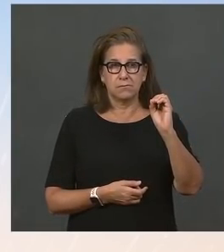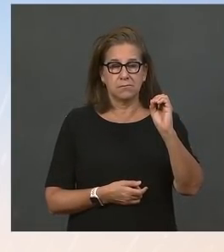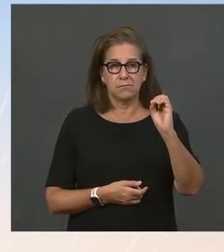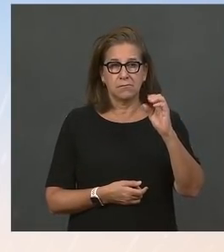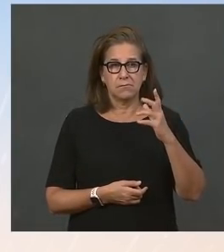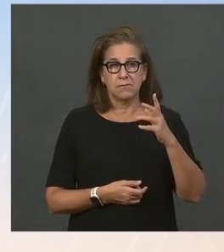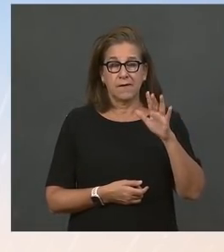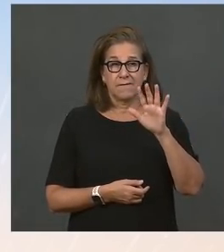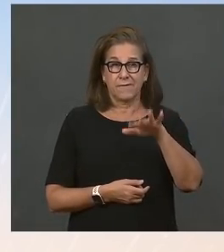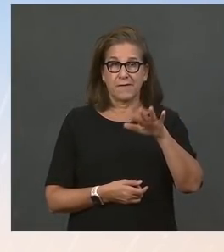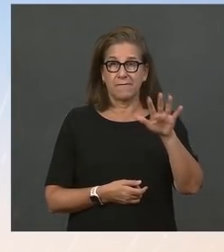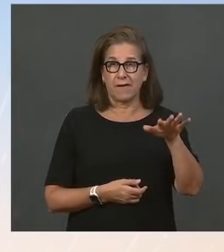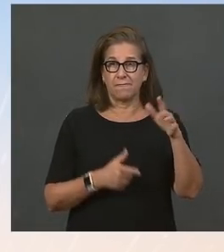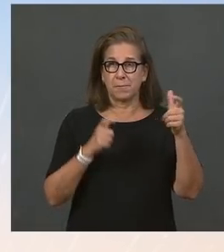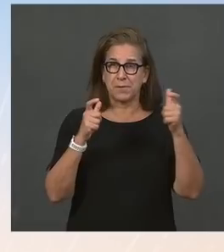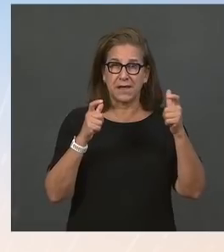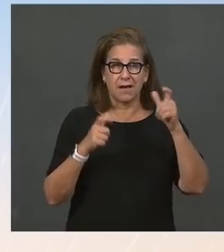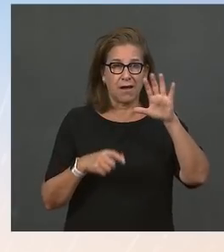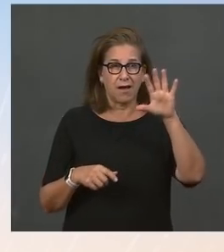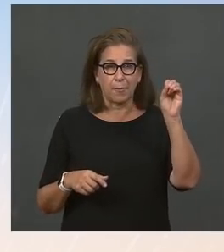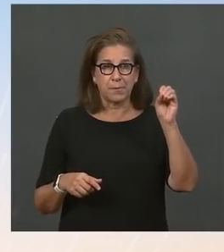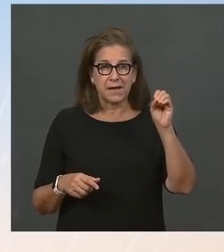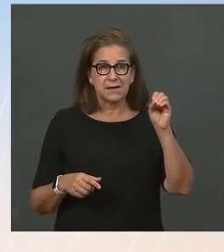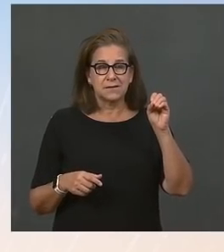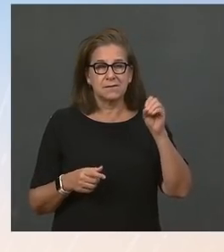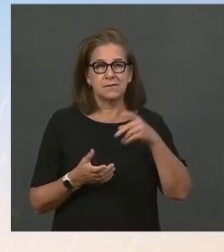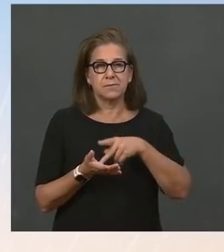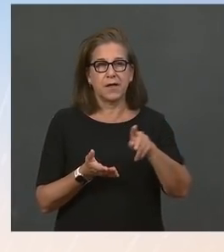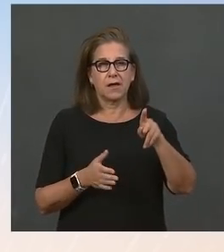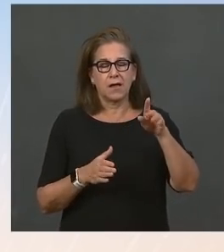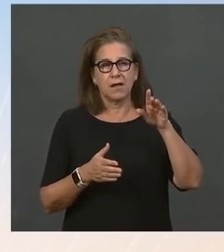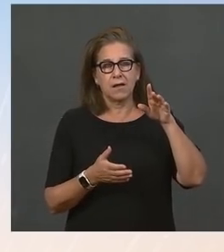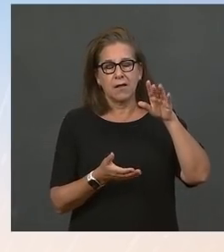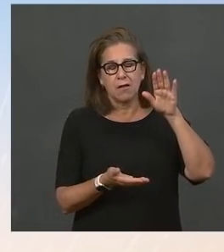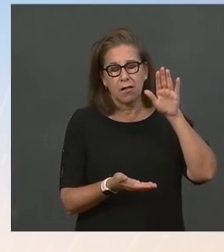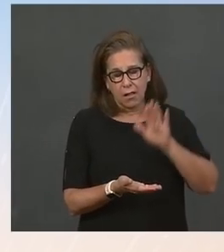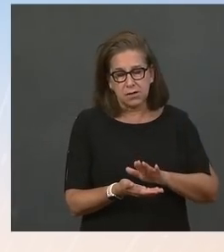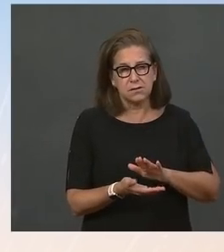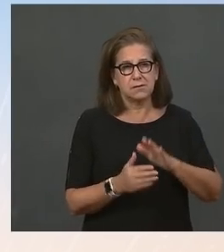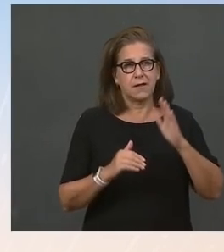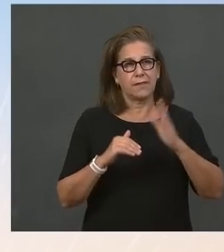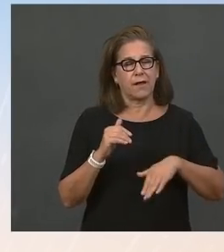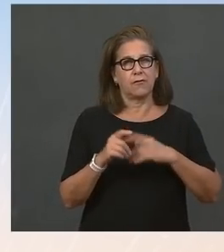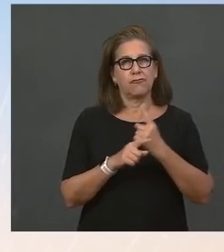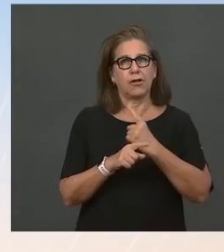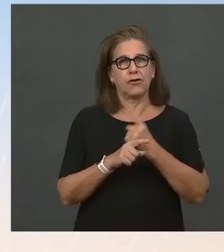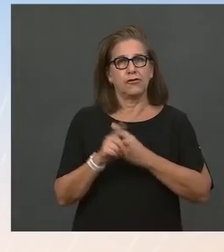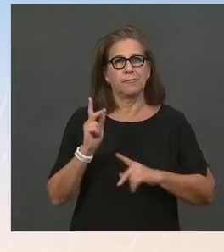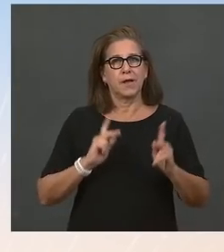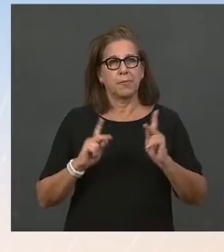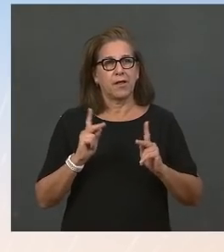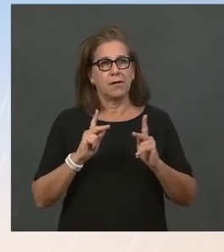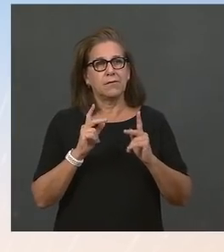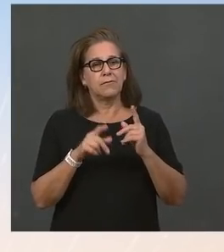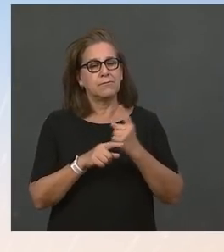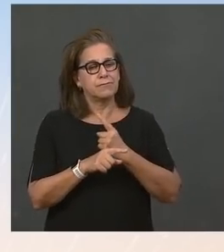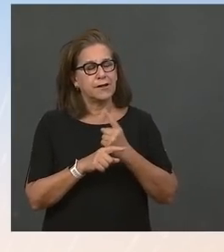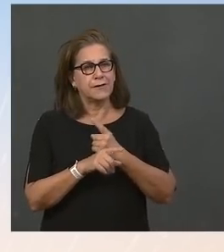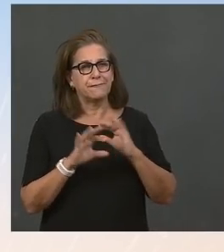they pay lower rates than wage-earning families. We can stop that by imposing a 15 percent minimum tax -- a minimum corporate tax --